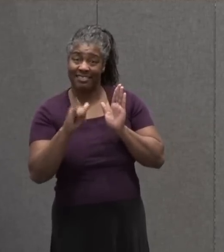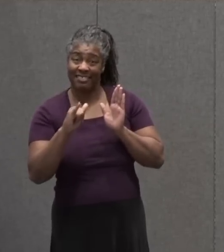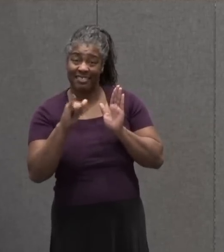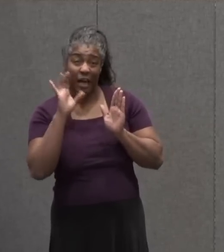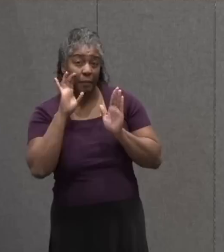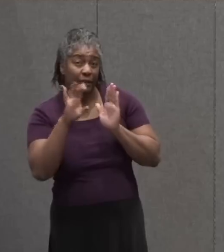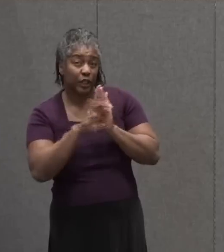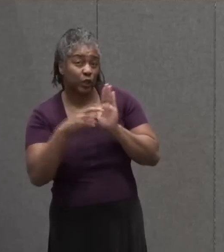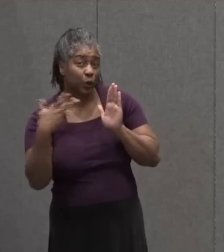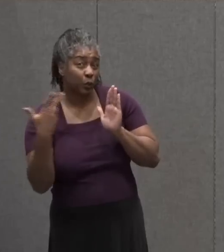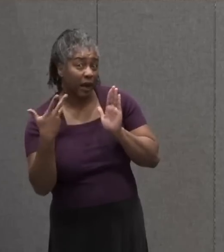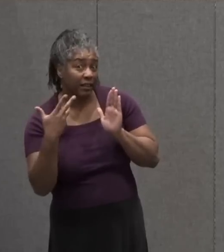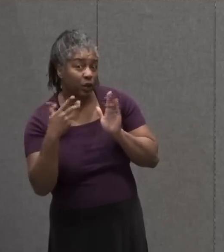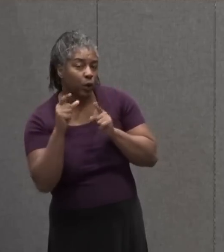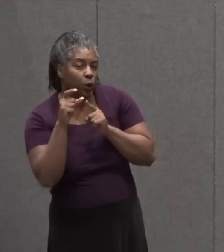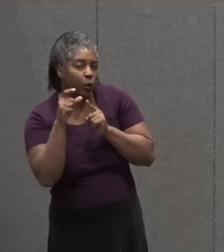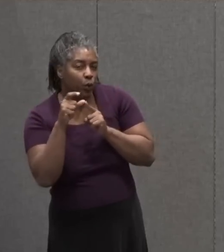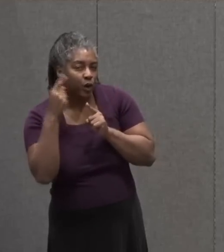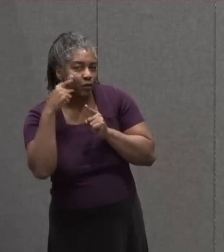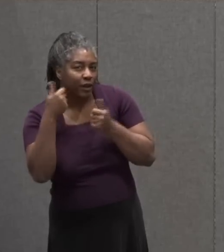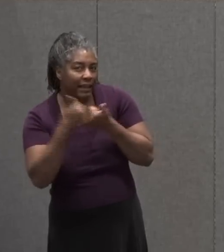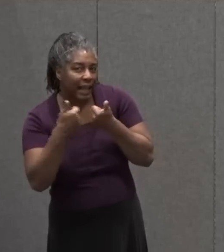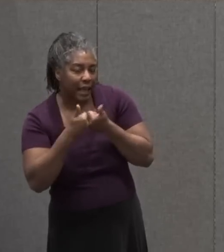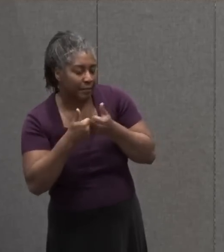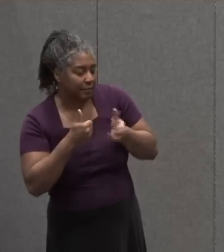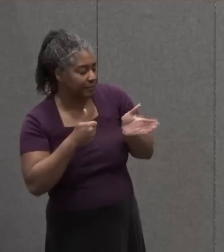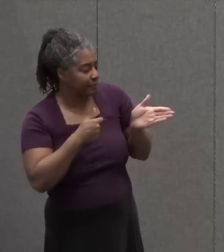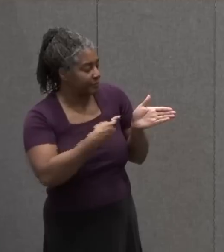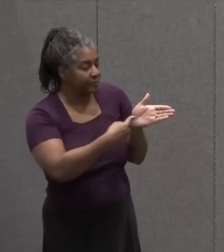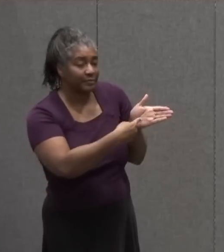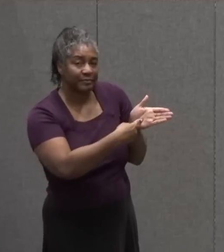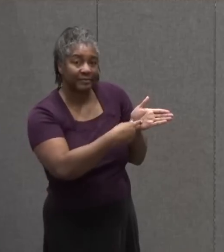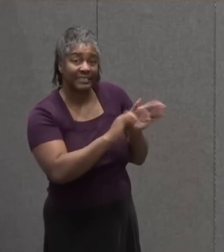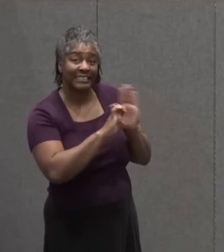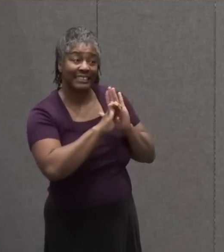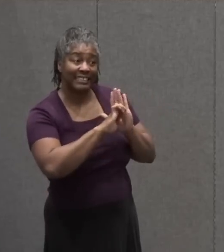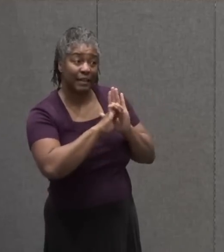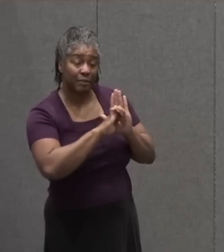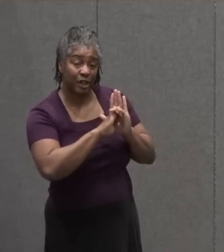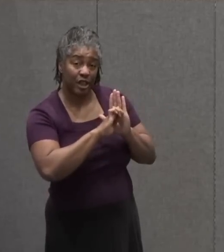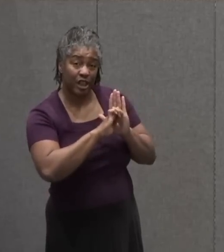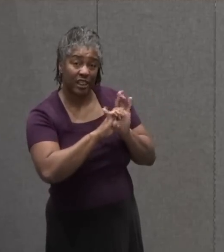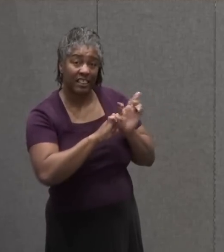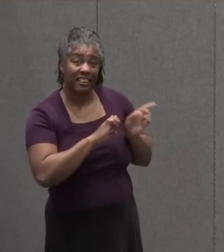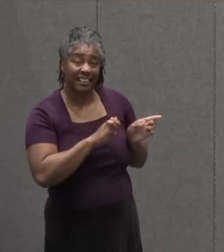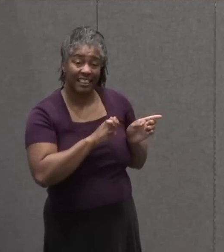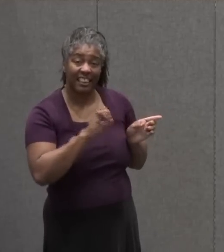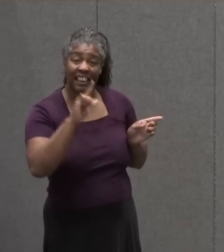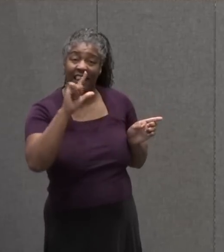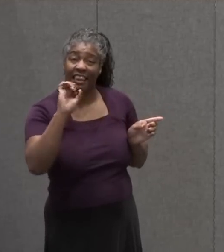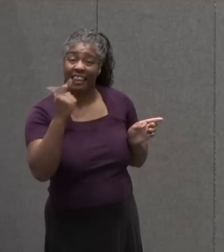For example, this is the word leg. Say leg.